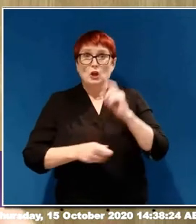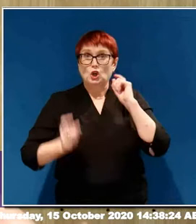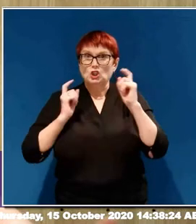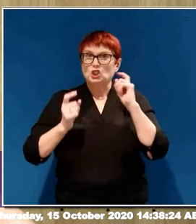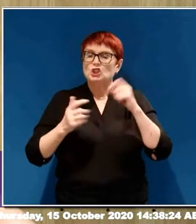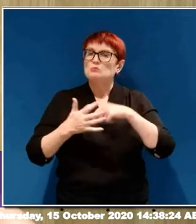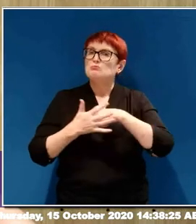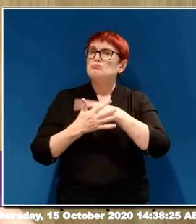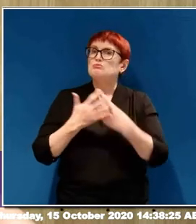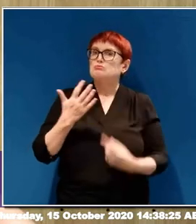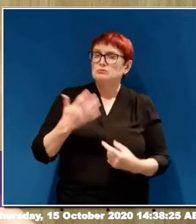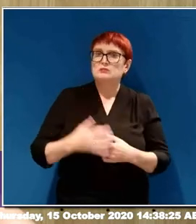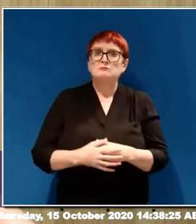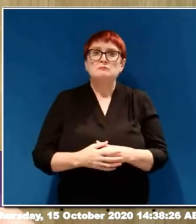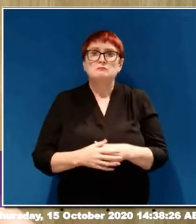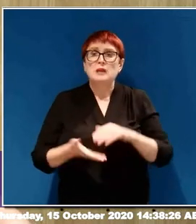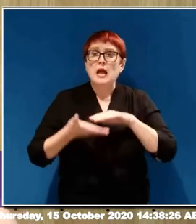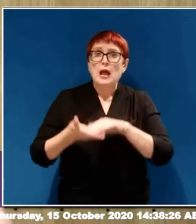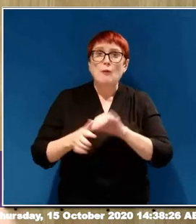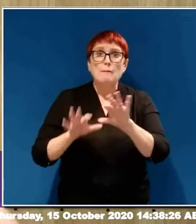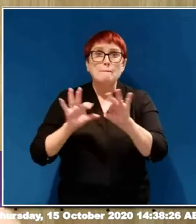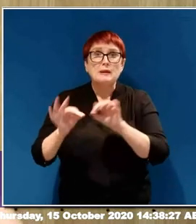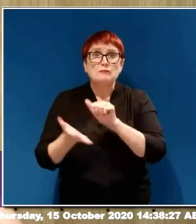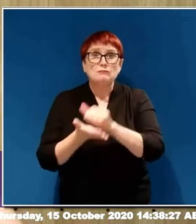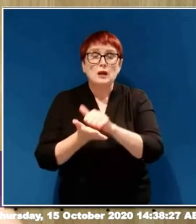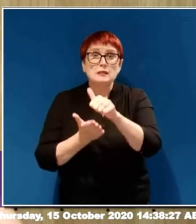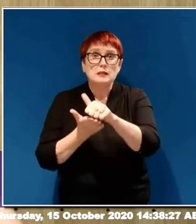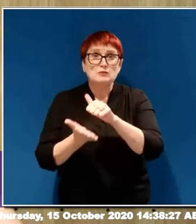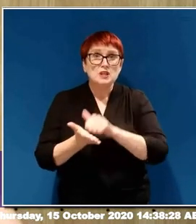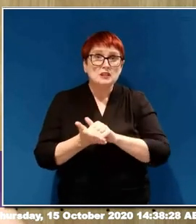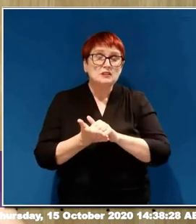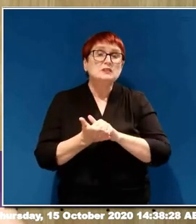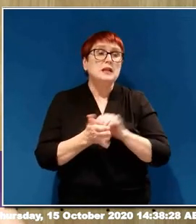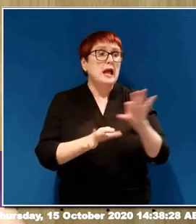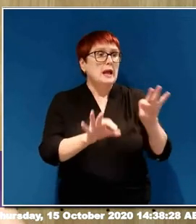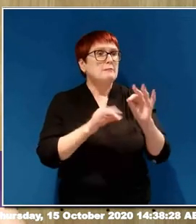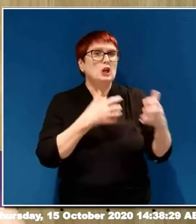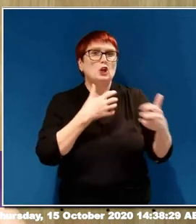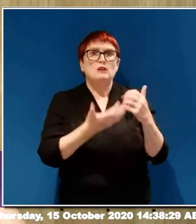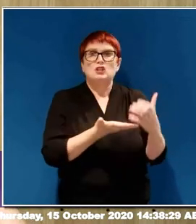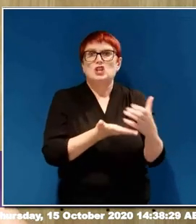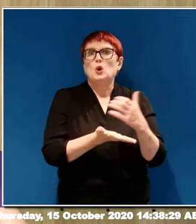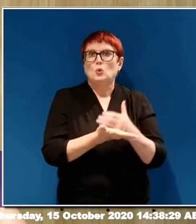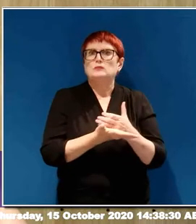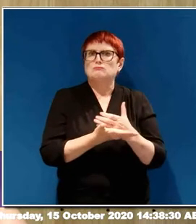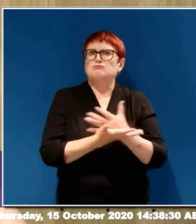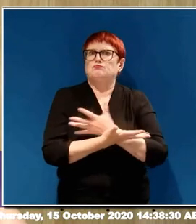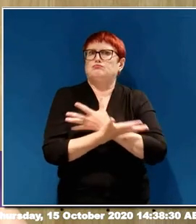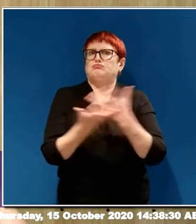and university course selection. It was a large role. OK, and work with respect to enrolments?